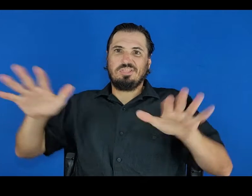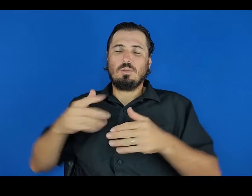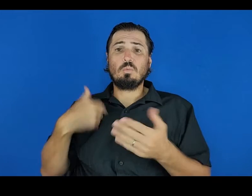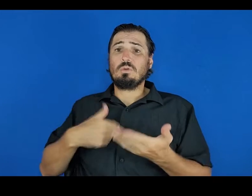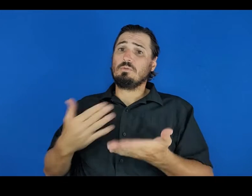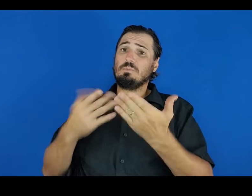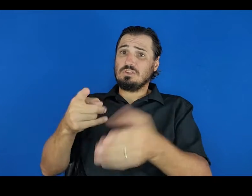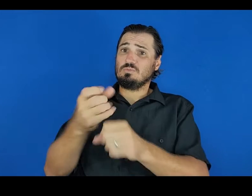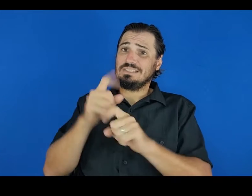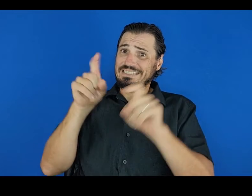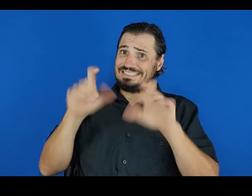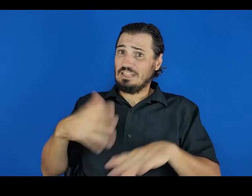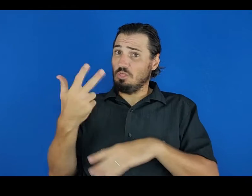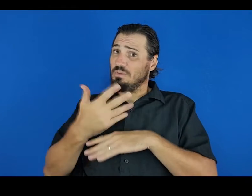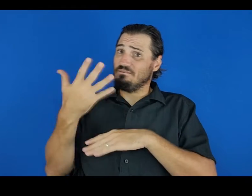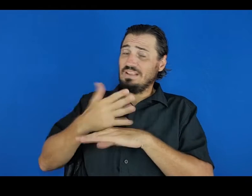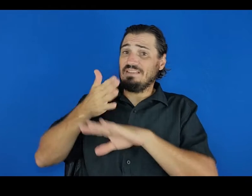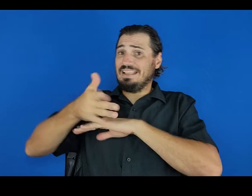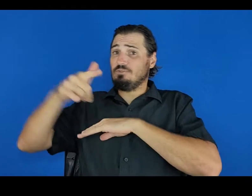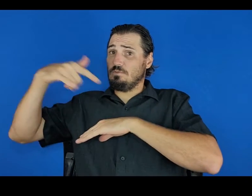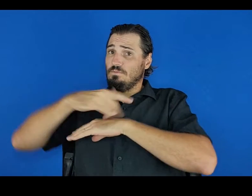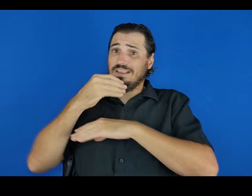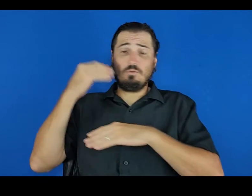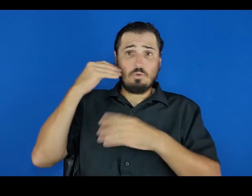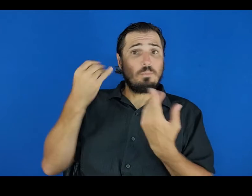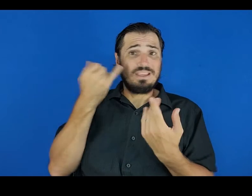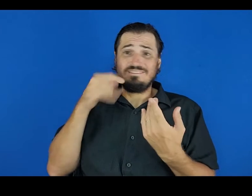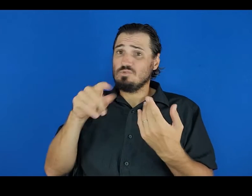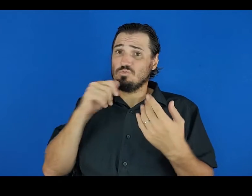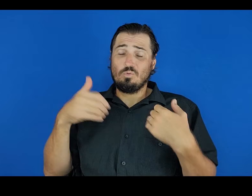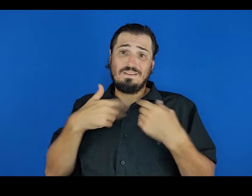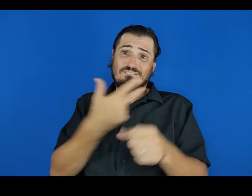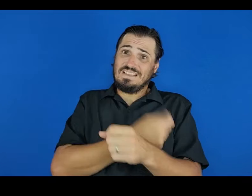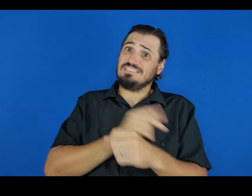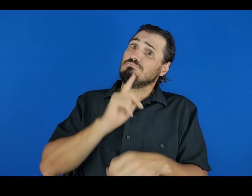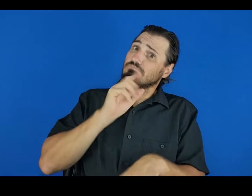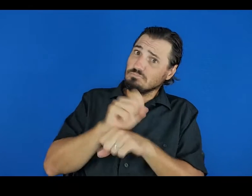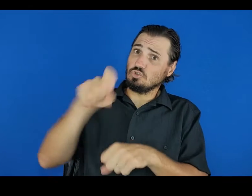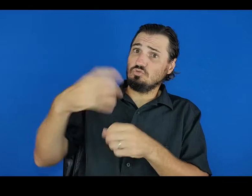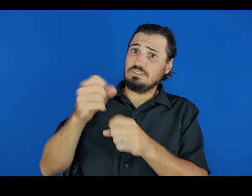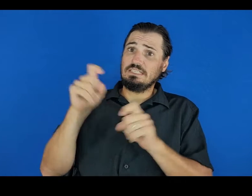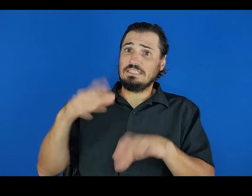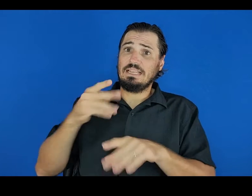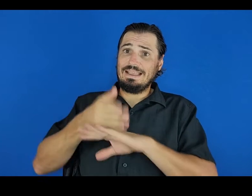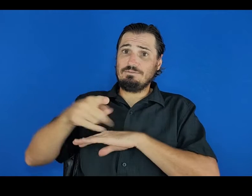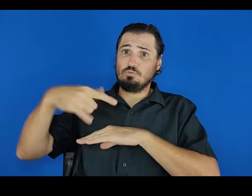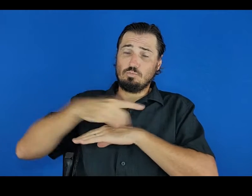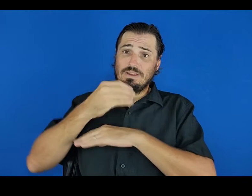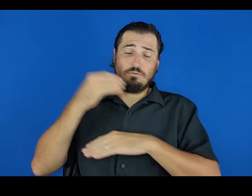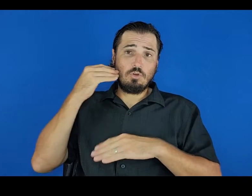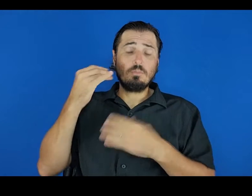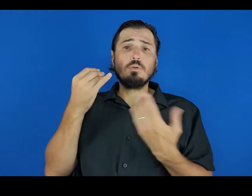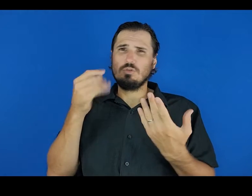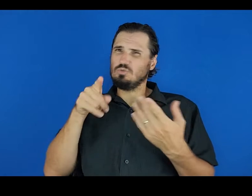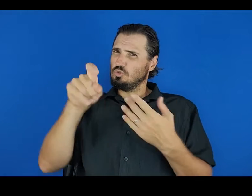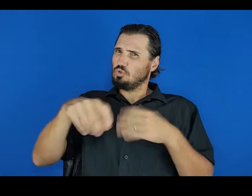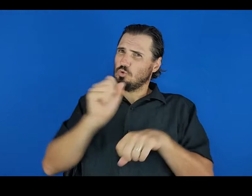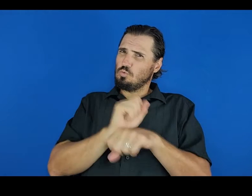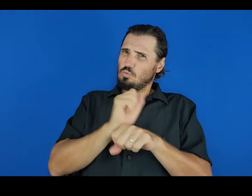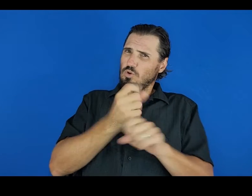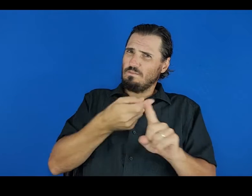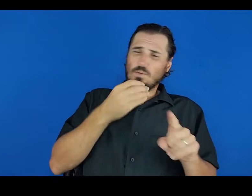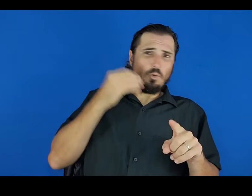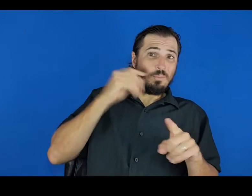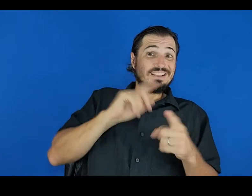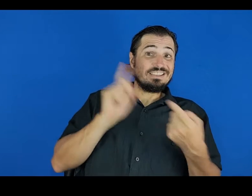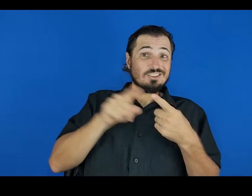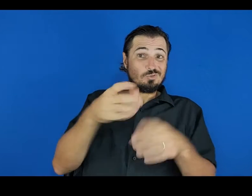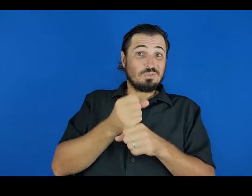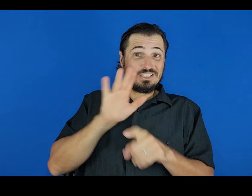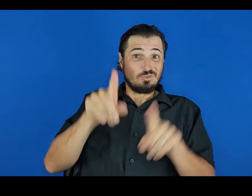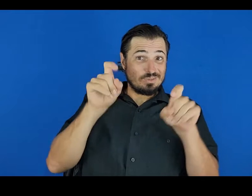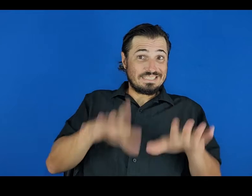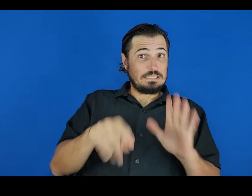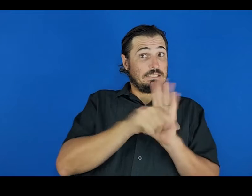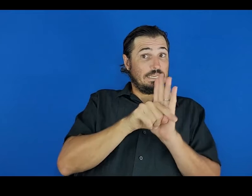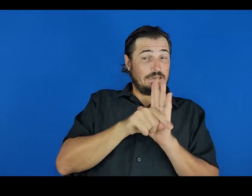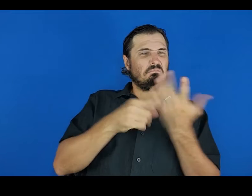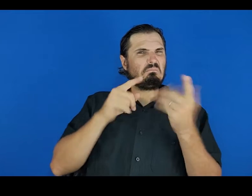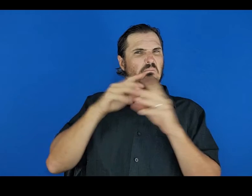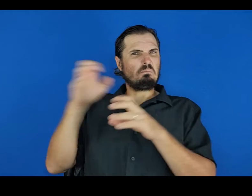We recommend getting tested 3-5 days after you return to Kauai, especially if you are unvaccinated. If possible, work from home until you get your post-test. If that’s not possible, be